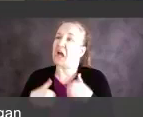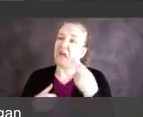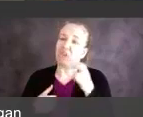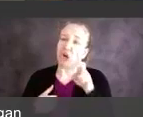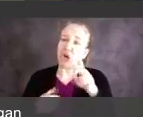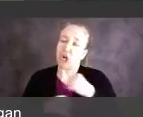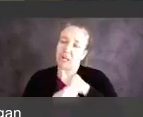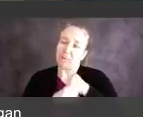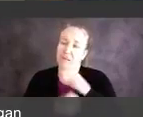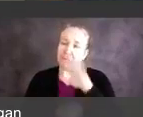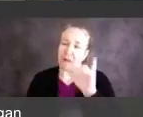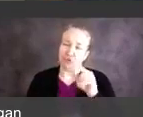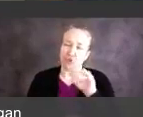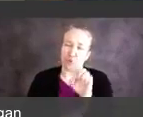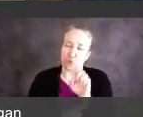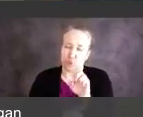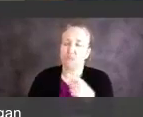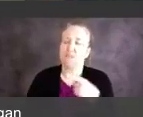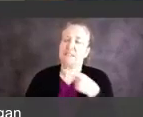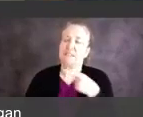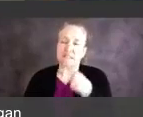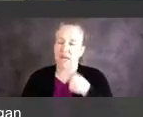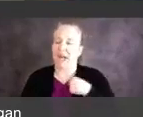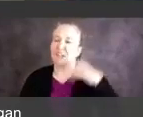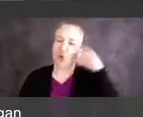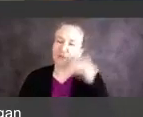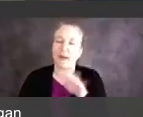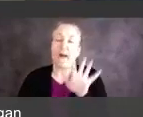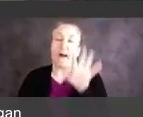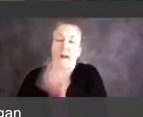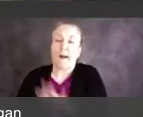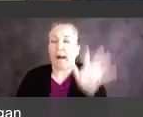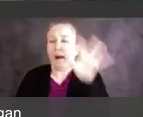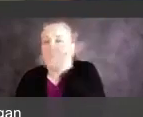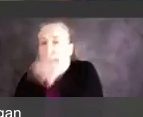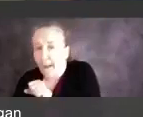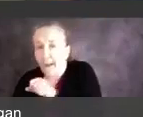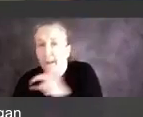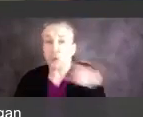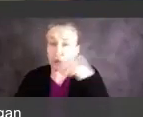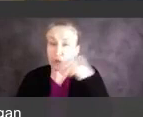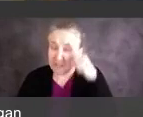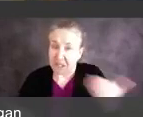and he says, I know it's a rough estimate, but do you think that Montgomery County is on a